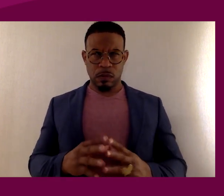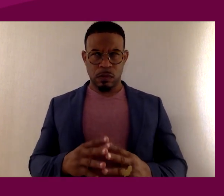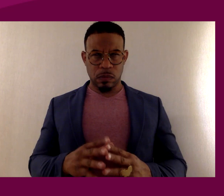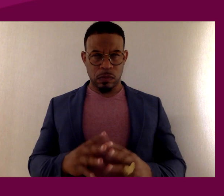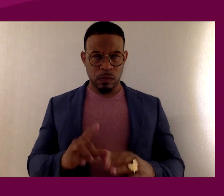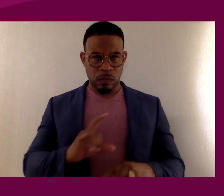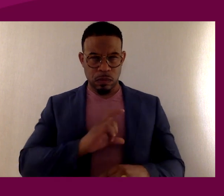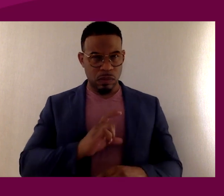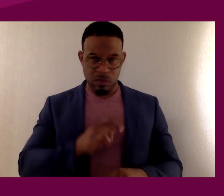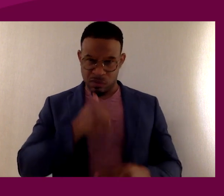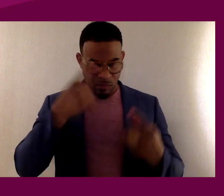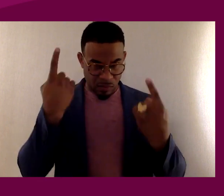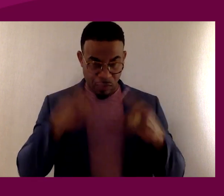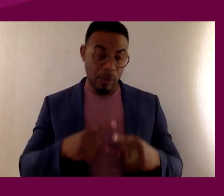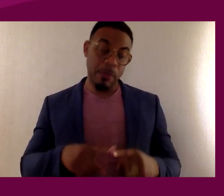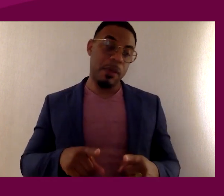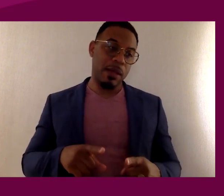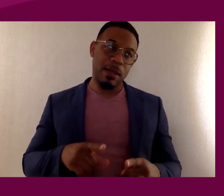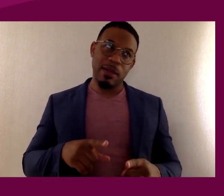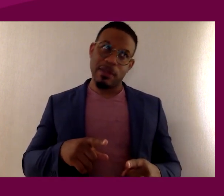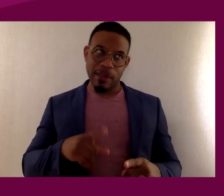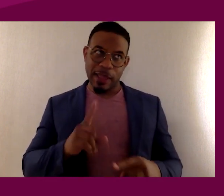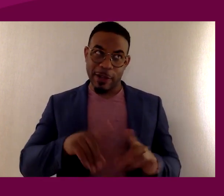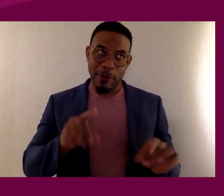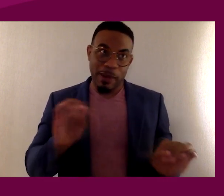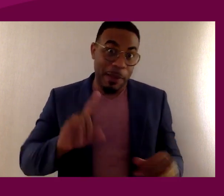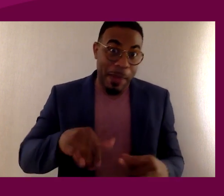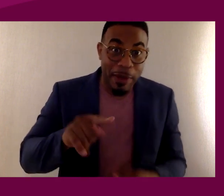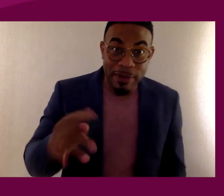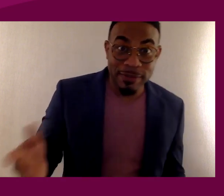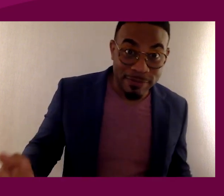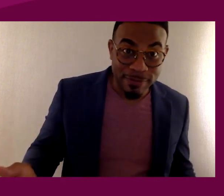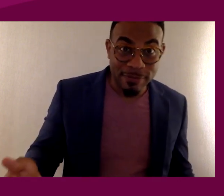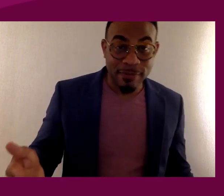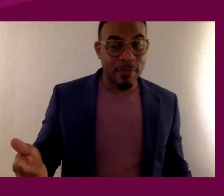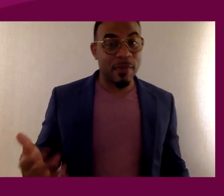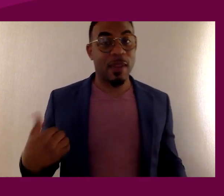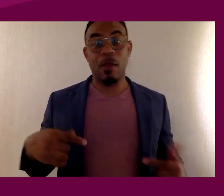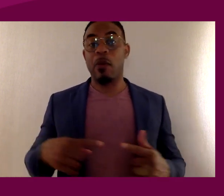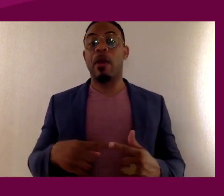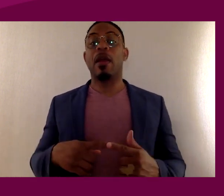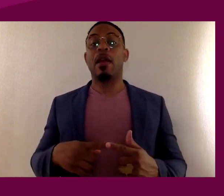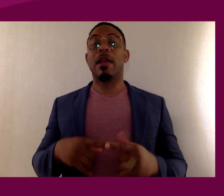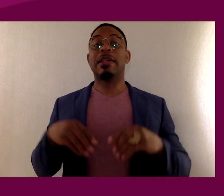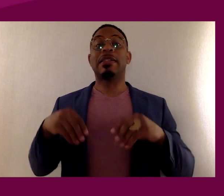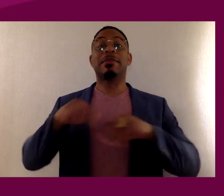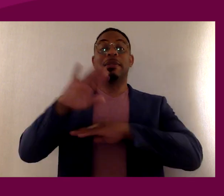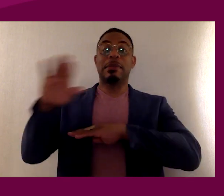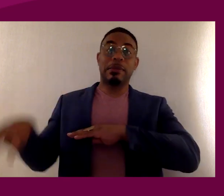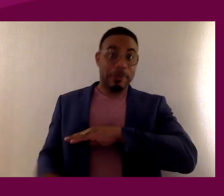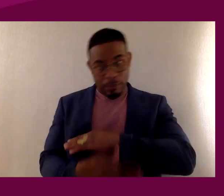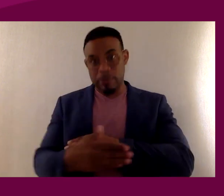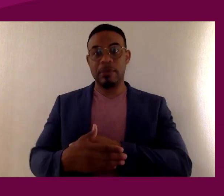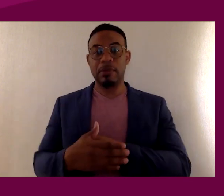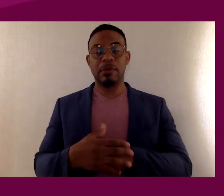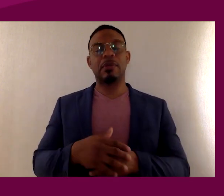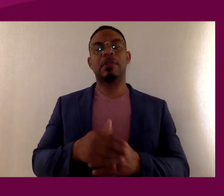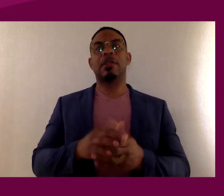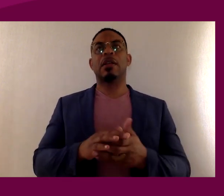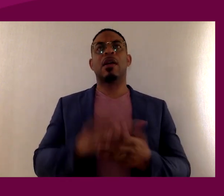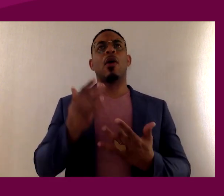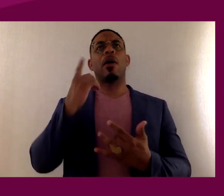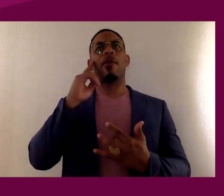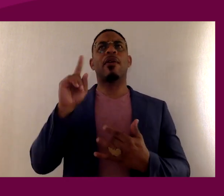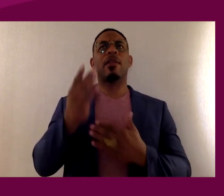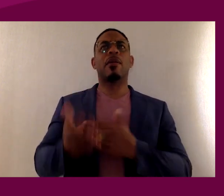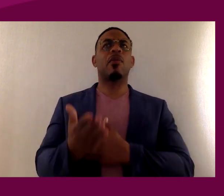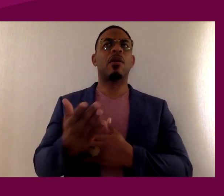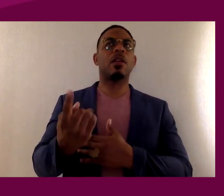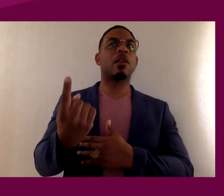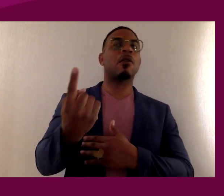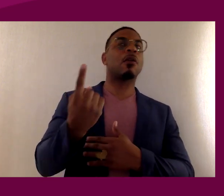They didn't agree, but they couldn't do anything about it. We ended up spending the night there and